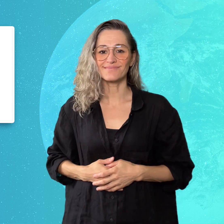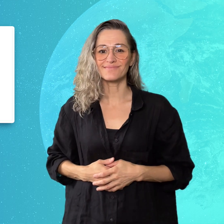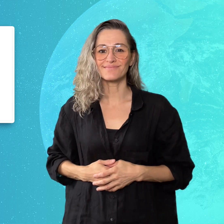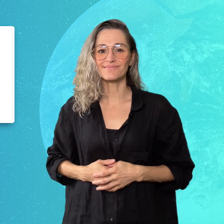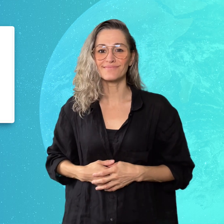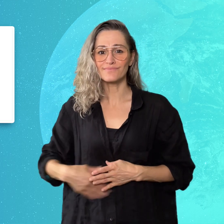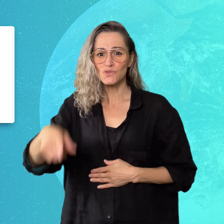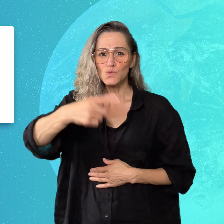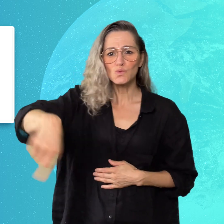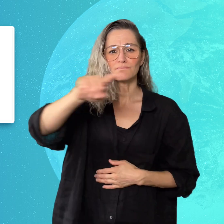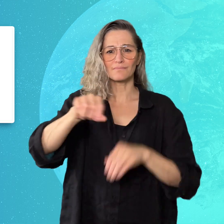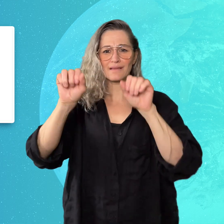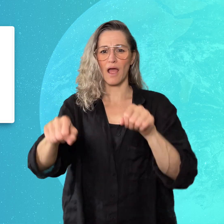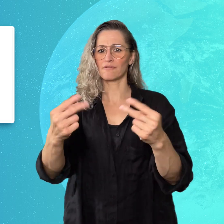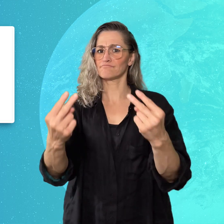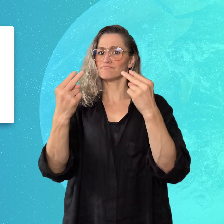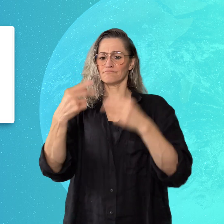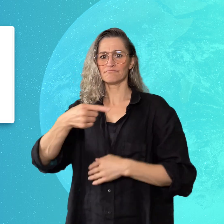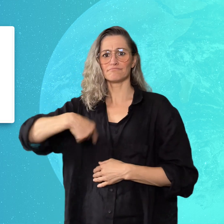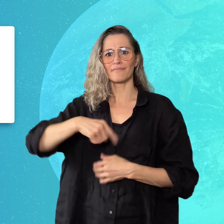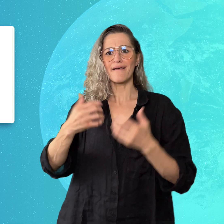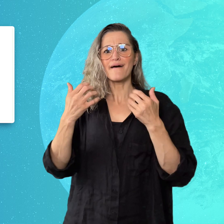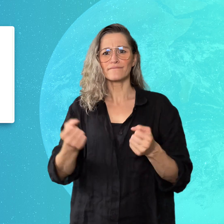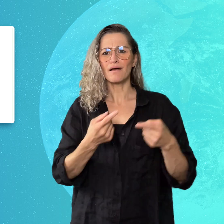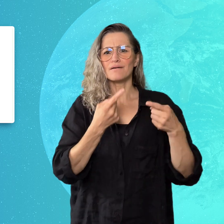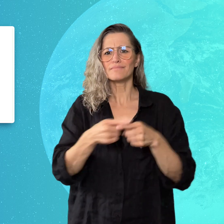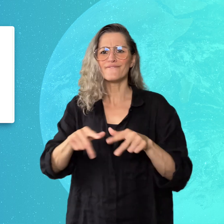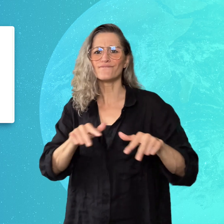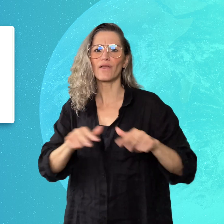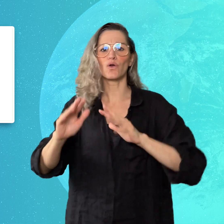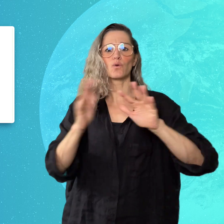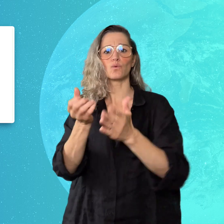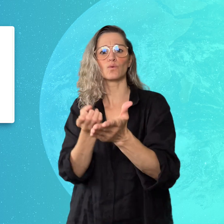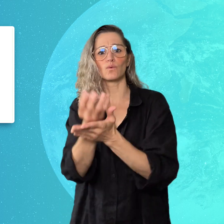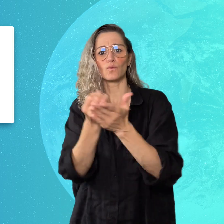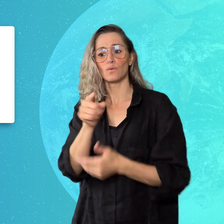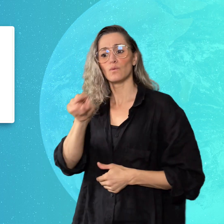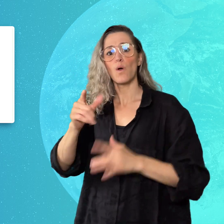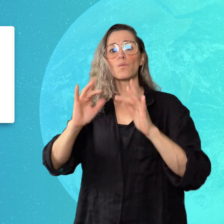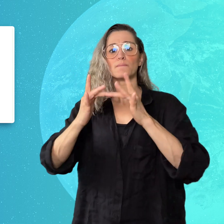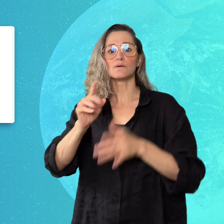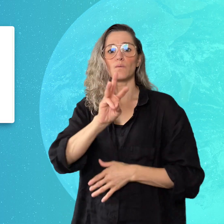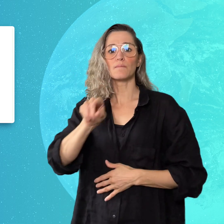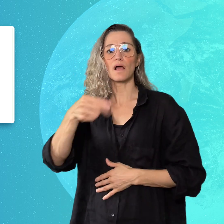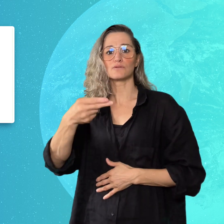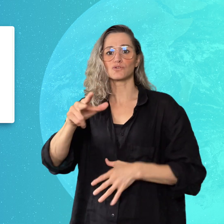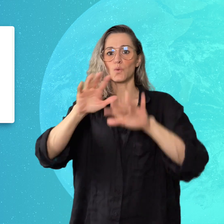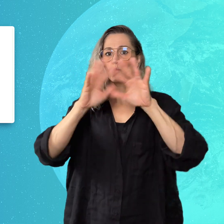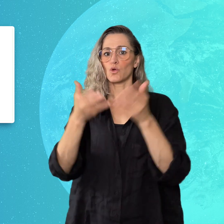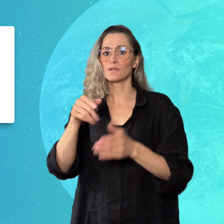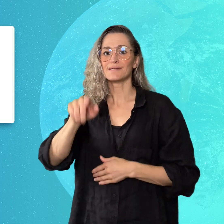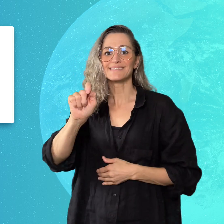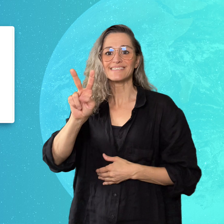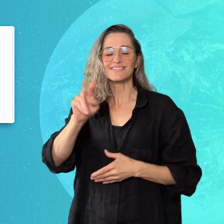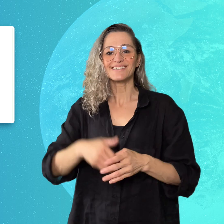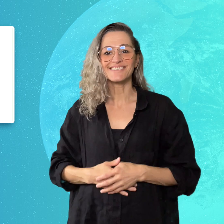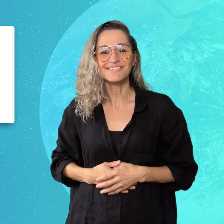You can watch all of our videos at www.h3world.tv.